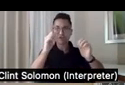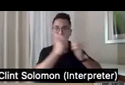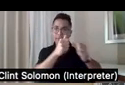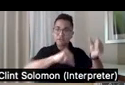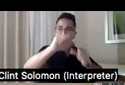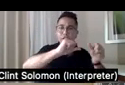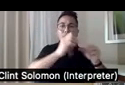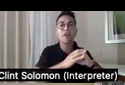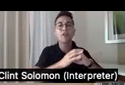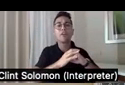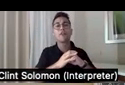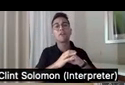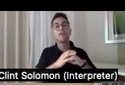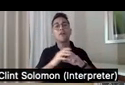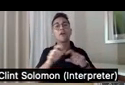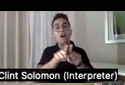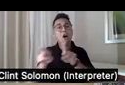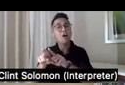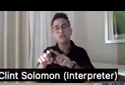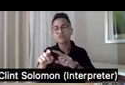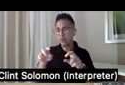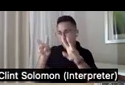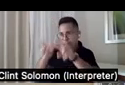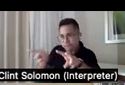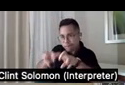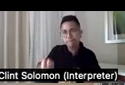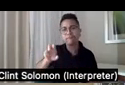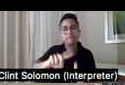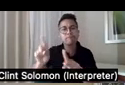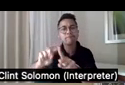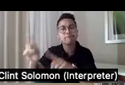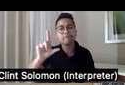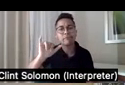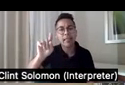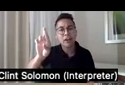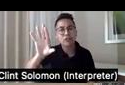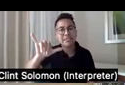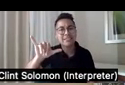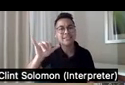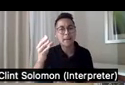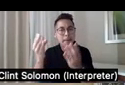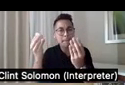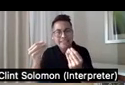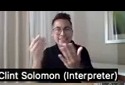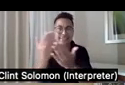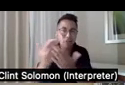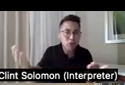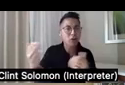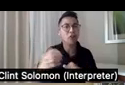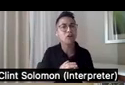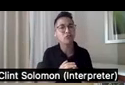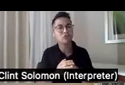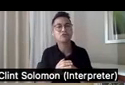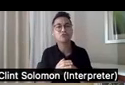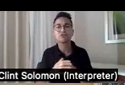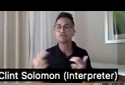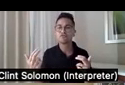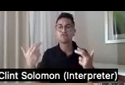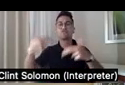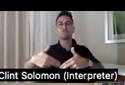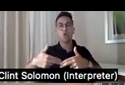over literacy materials which is inter-subjective joint attention we are sharing positive affect